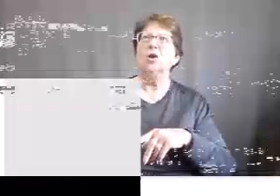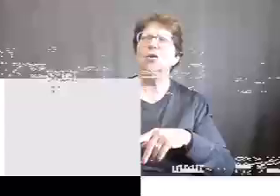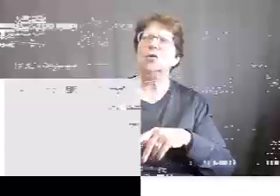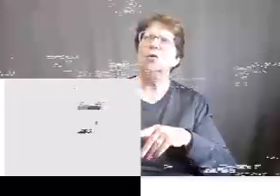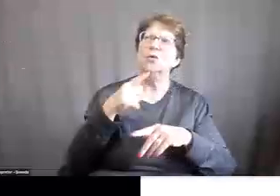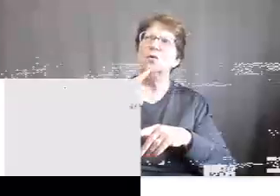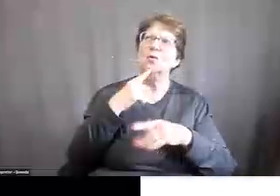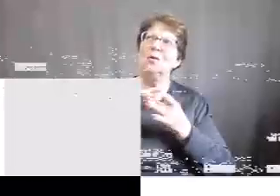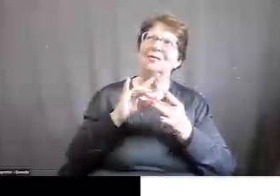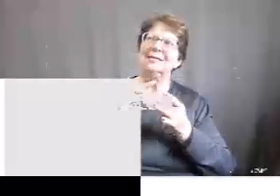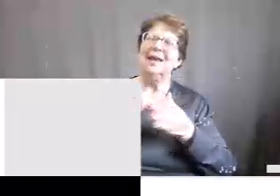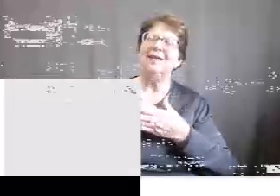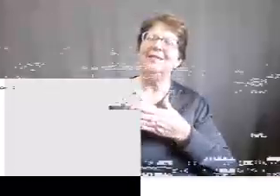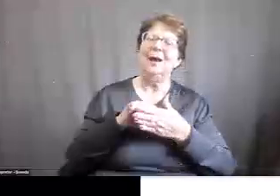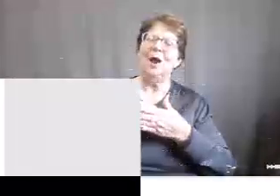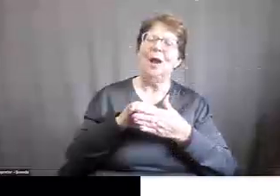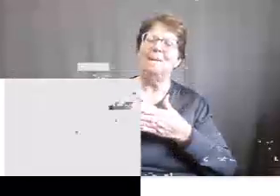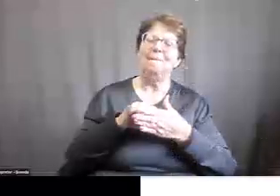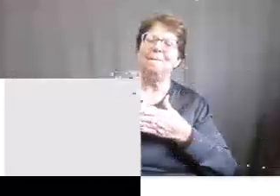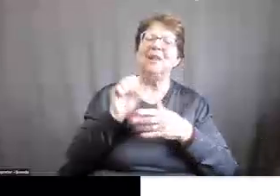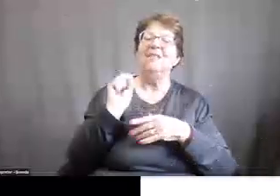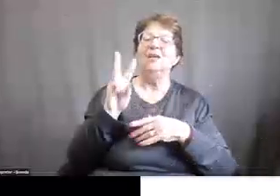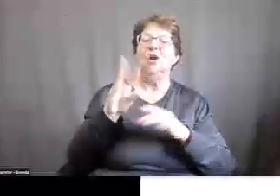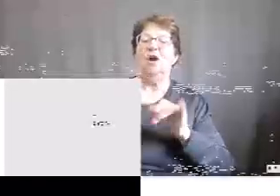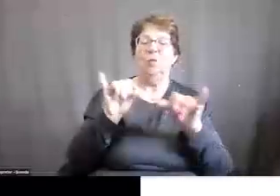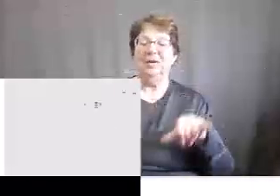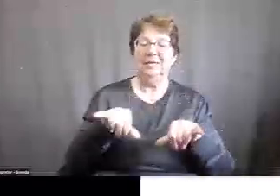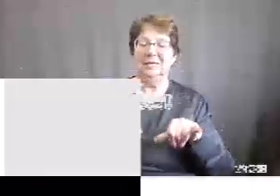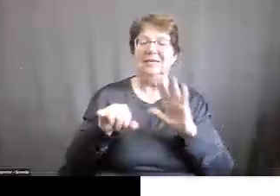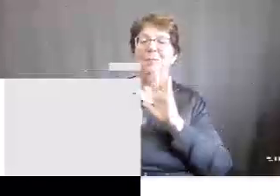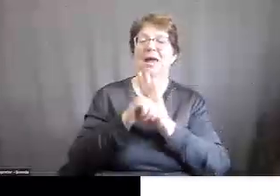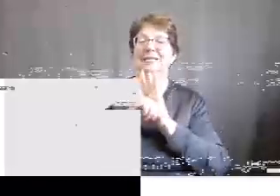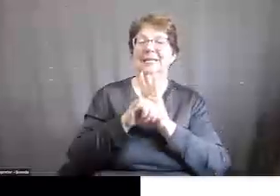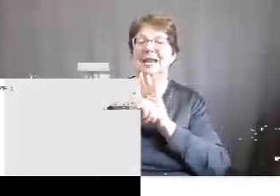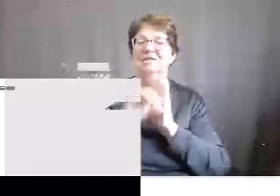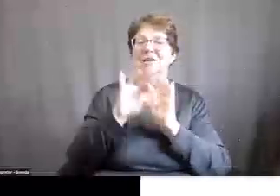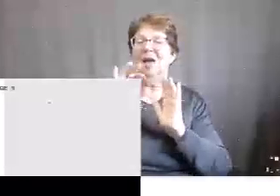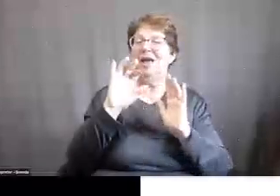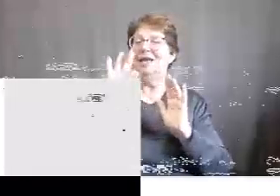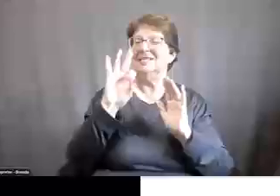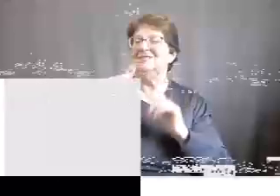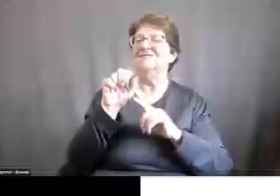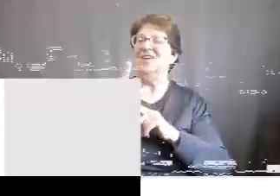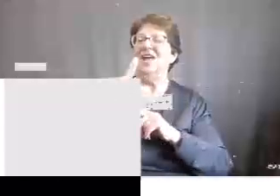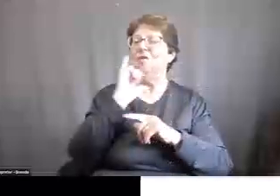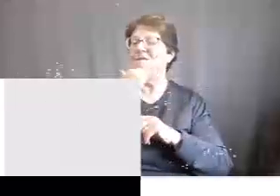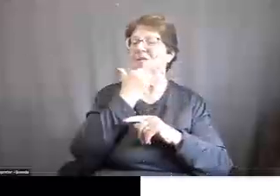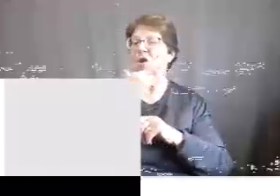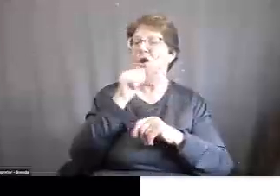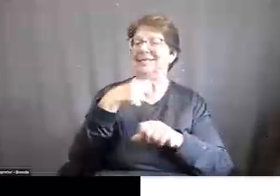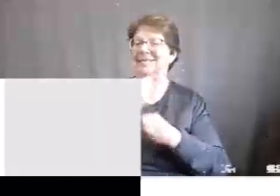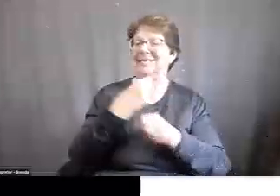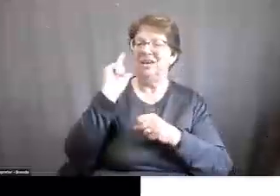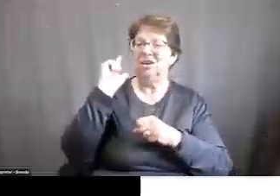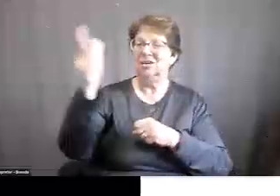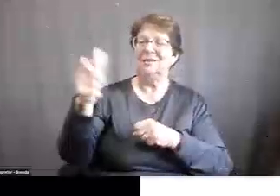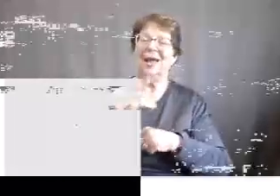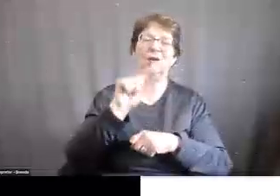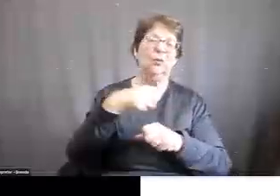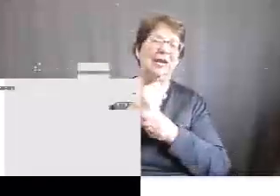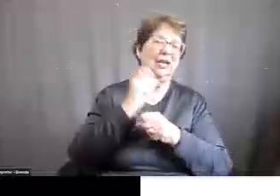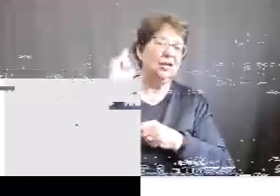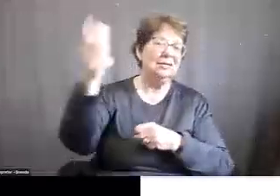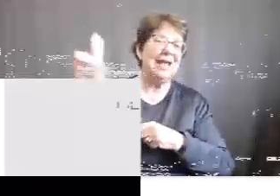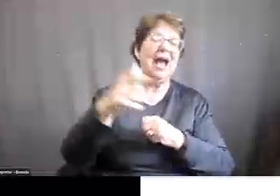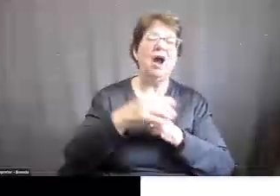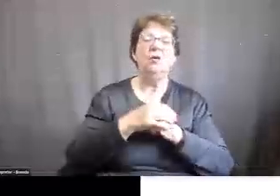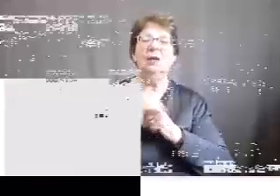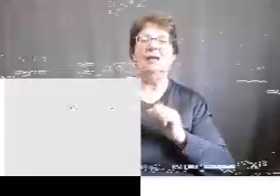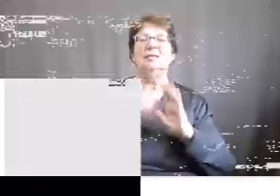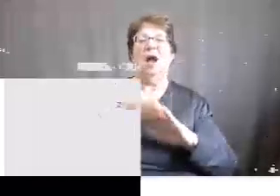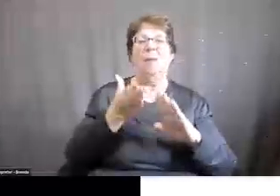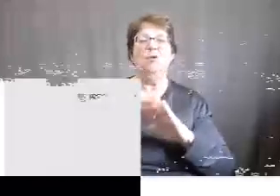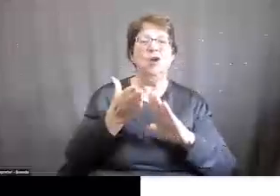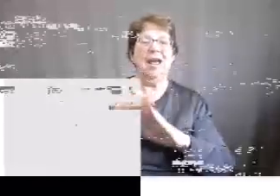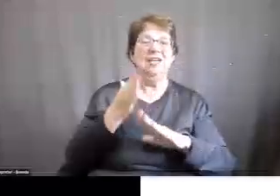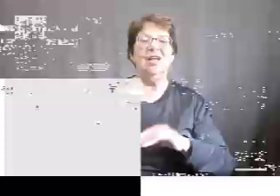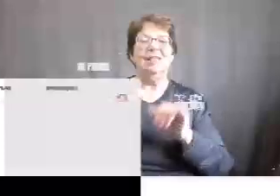Boardroom: The software system identifies fatal flaws 10 years out, 20 years out, as operations, and the system expands.